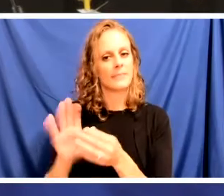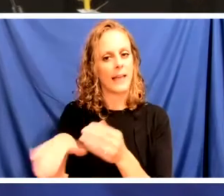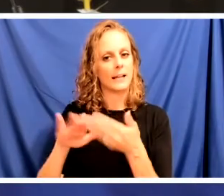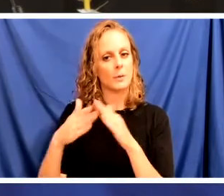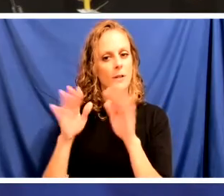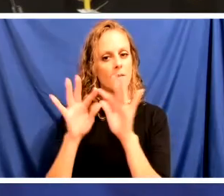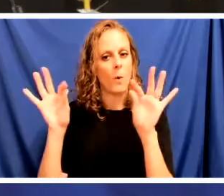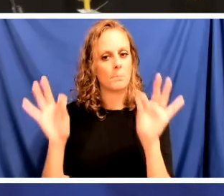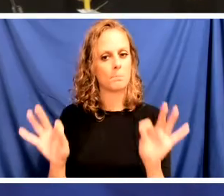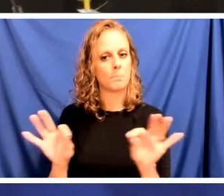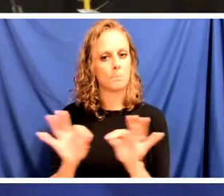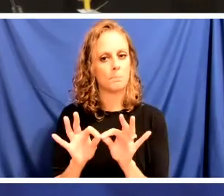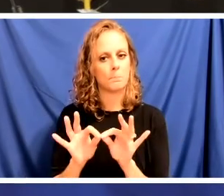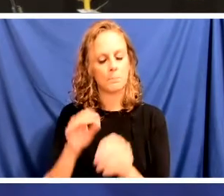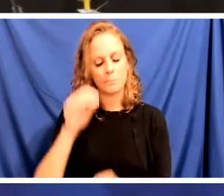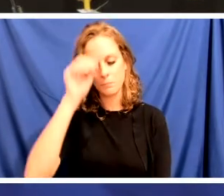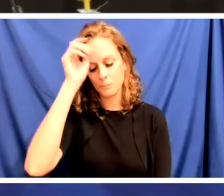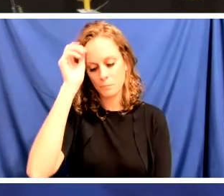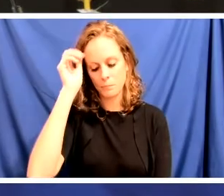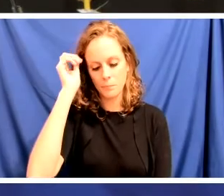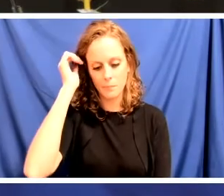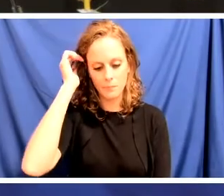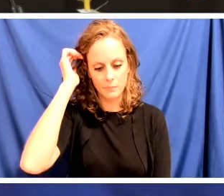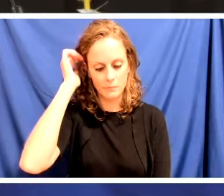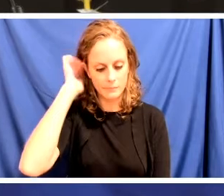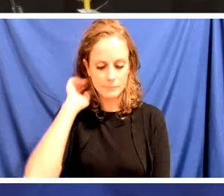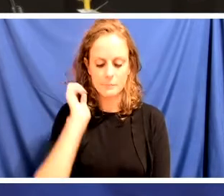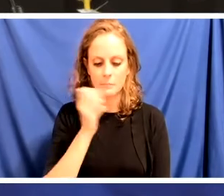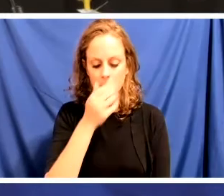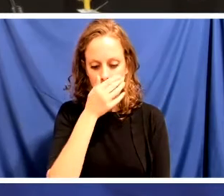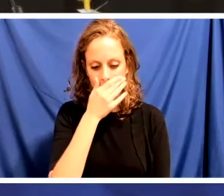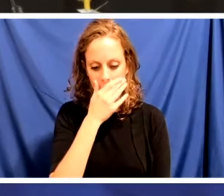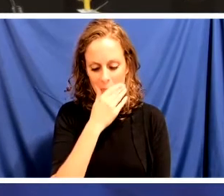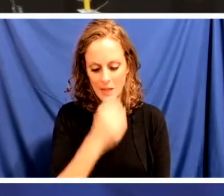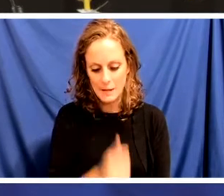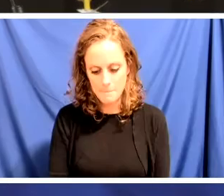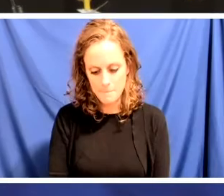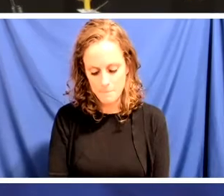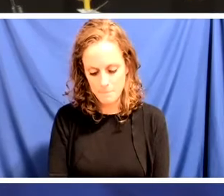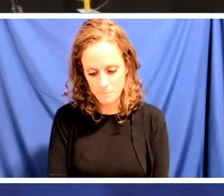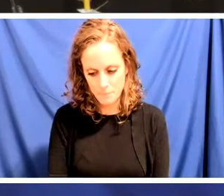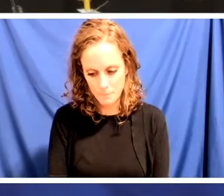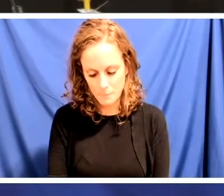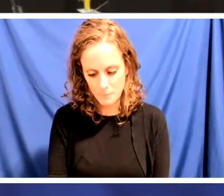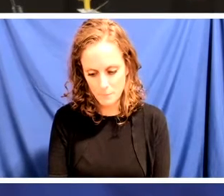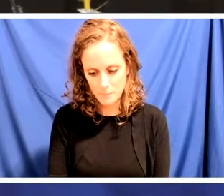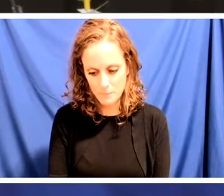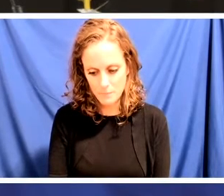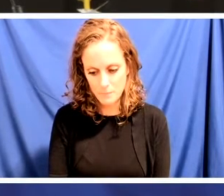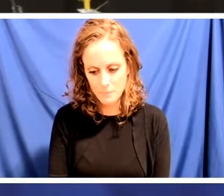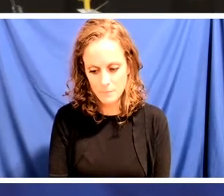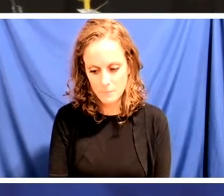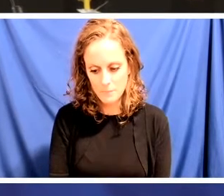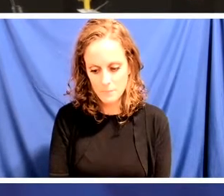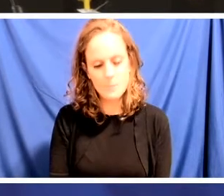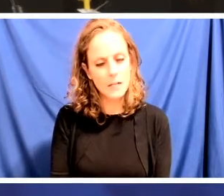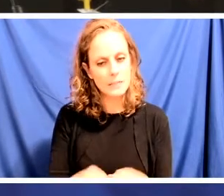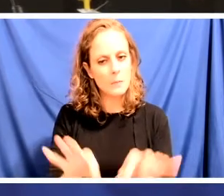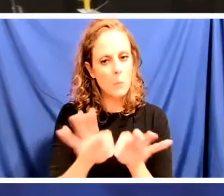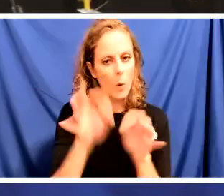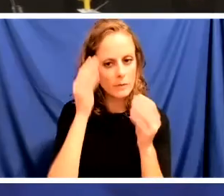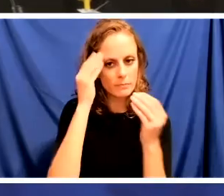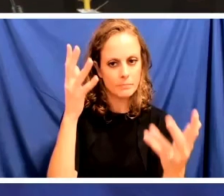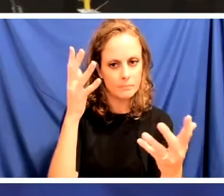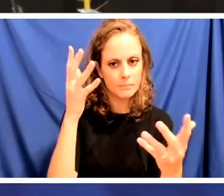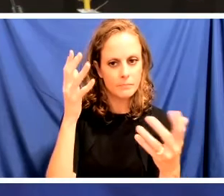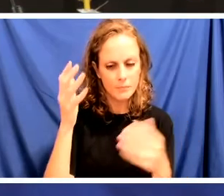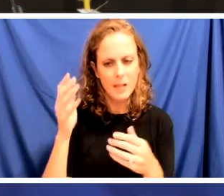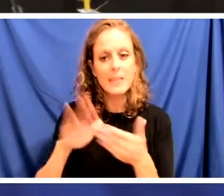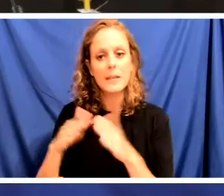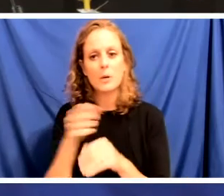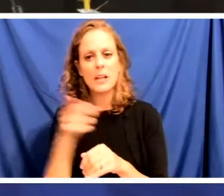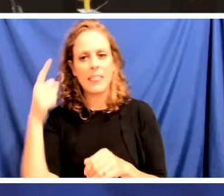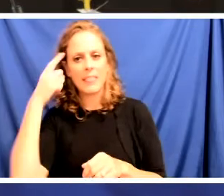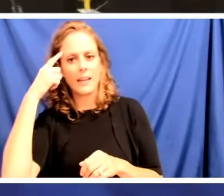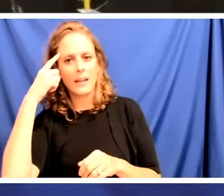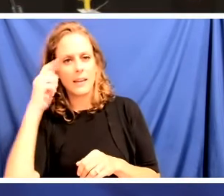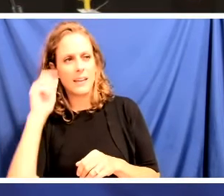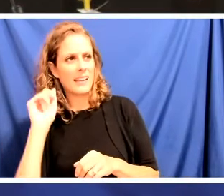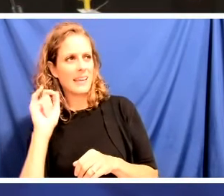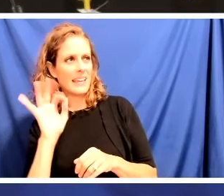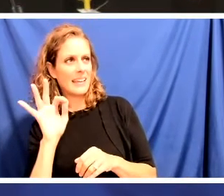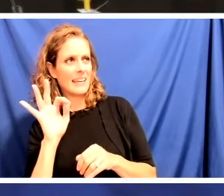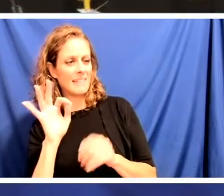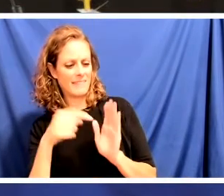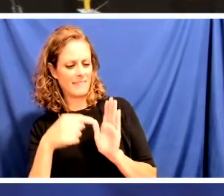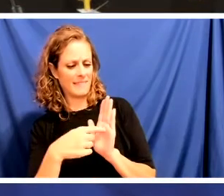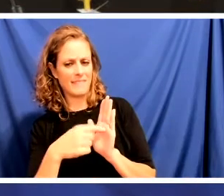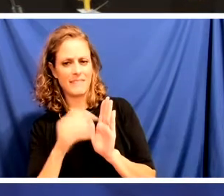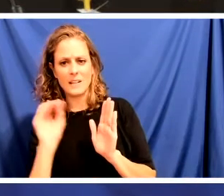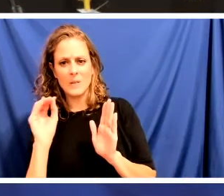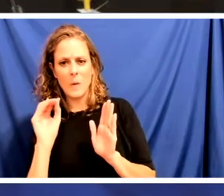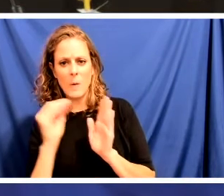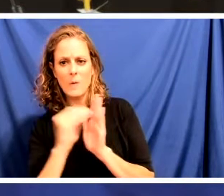SacGov: And I just trust us, because I think sometimes the general public may think well if it's not something that the census collects whether it's ethnicity data or socio economic.